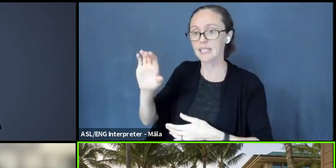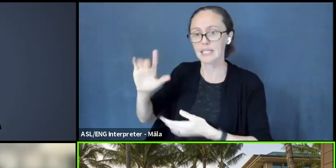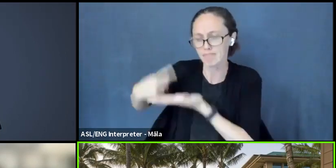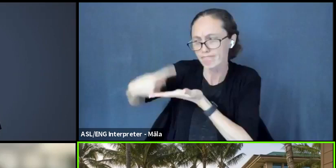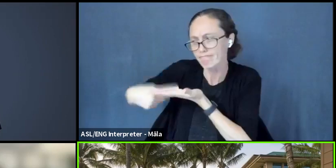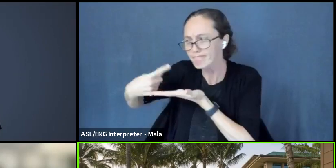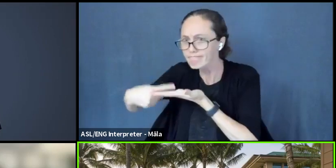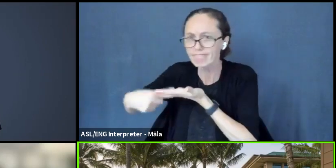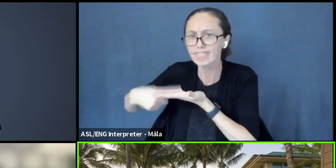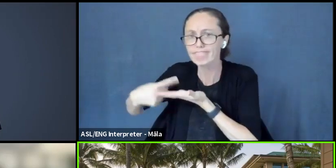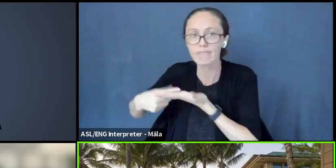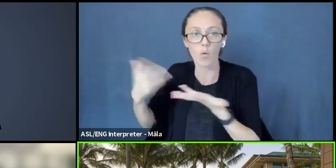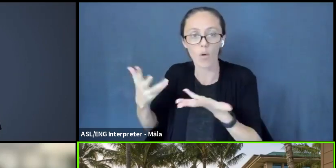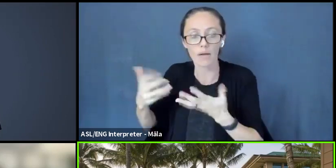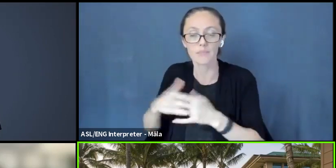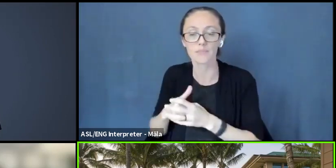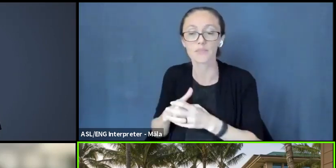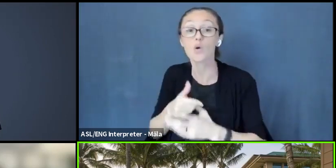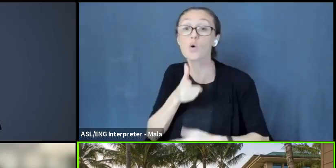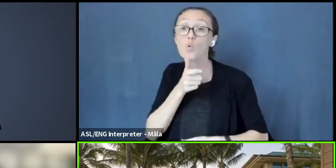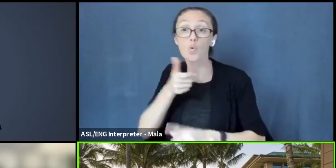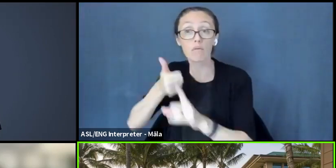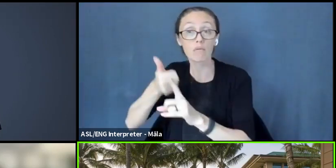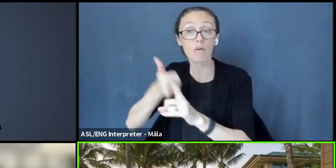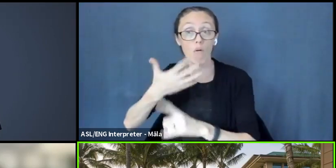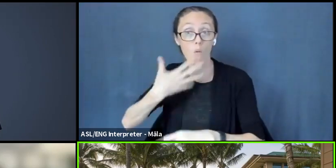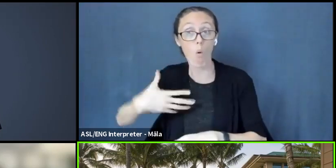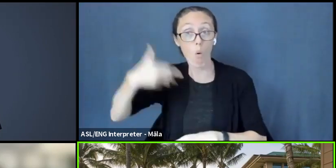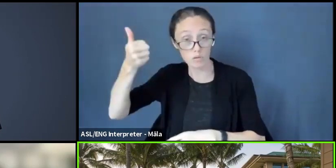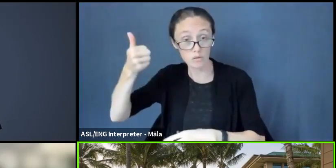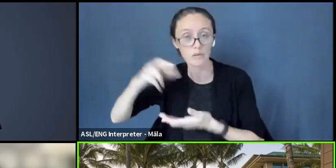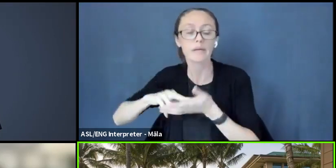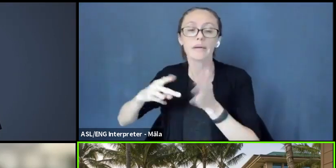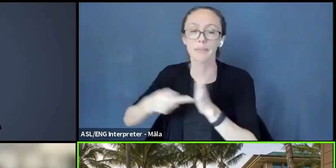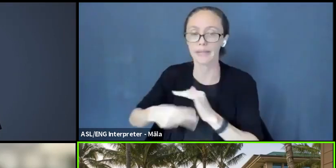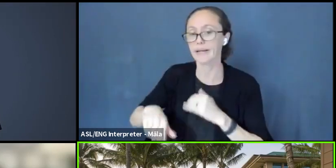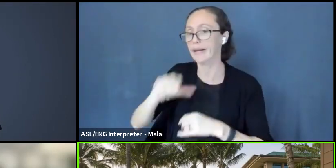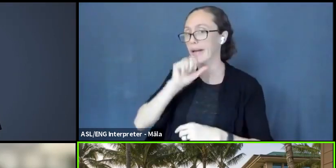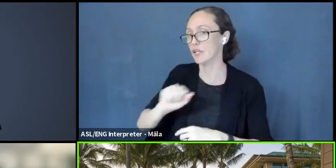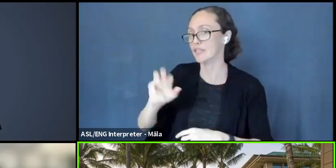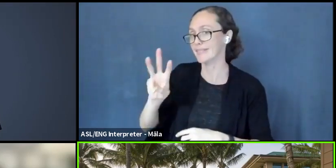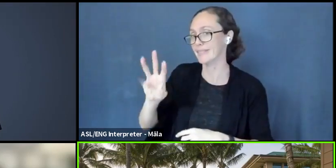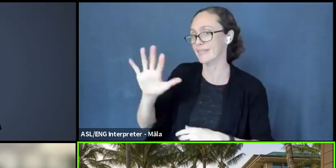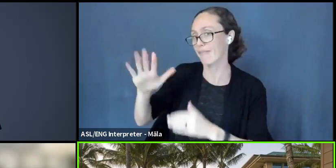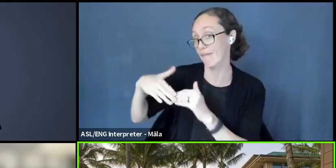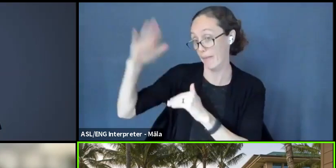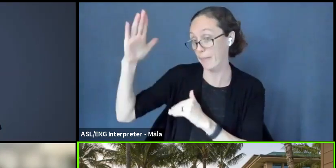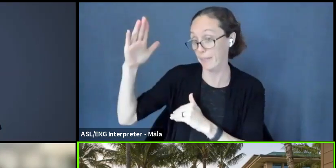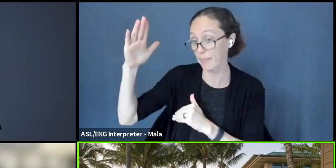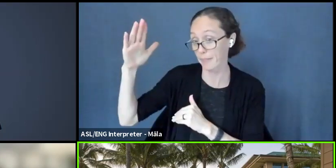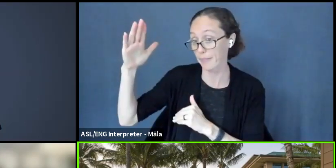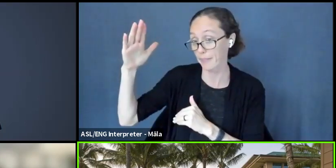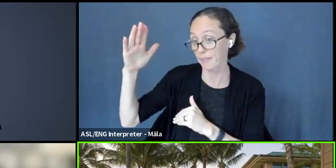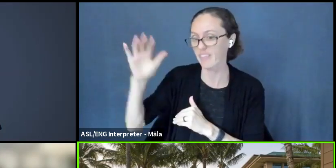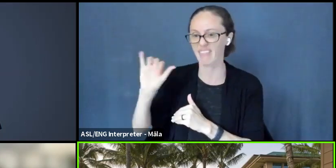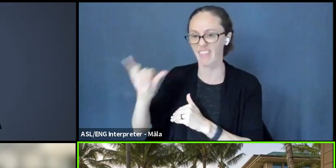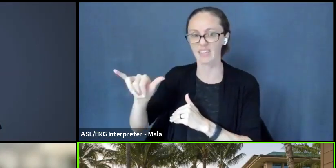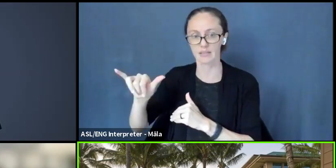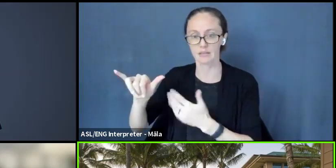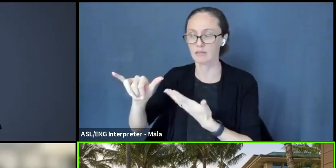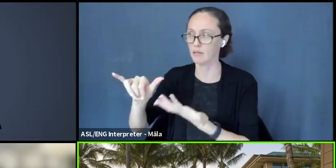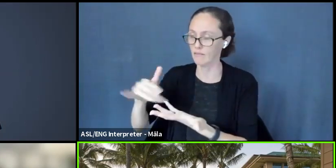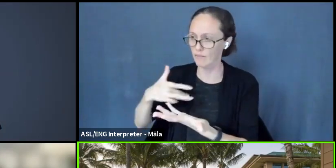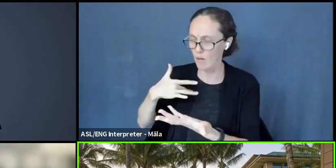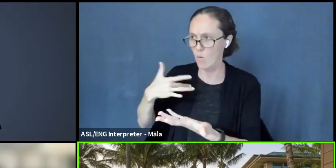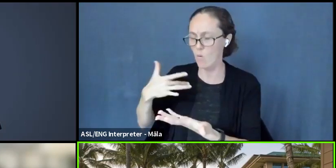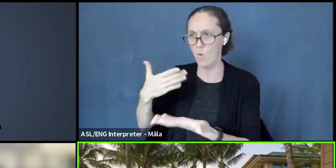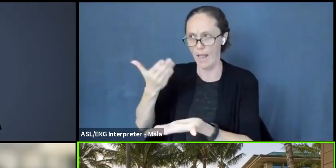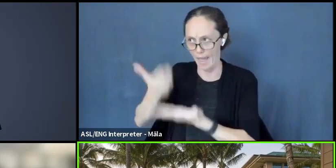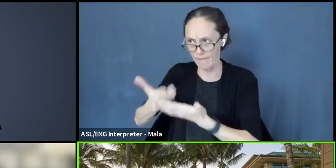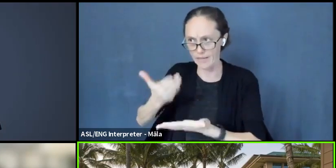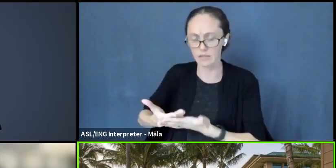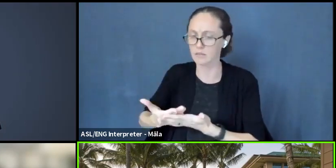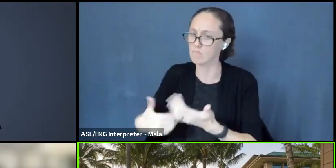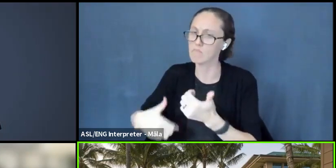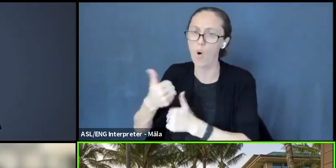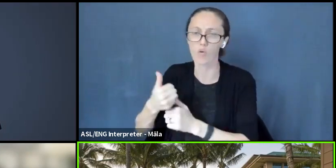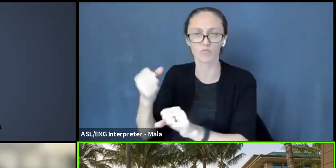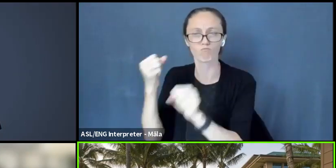That in older individuals 65 and older, was the strongest evidence that they were getting